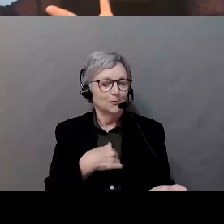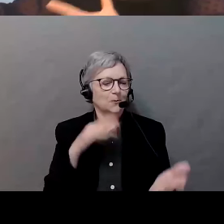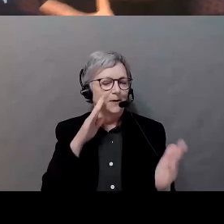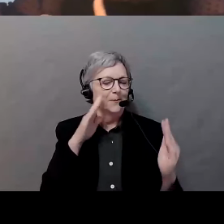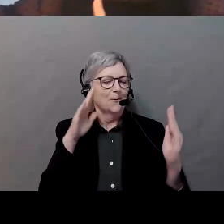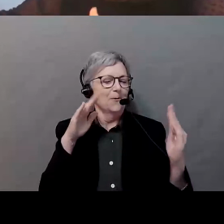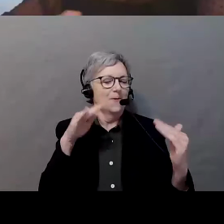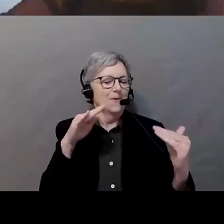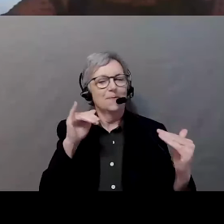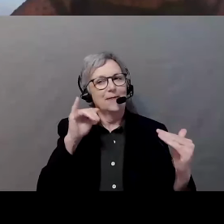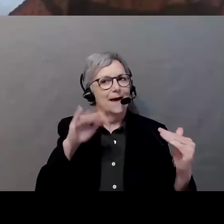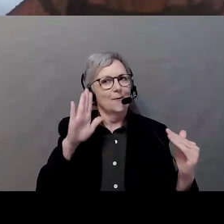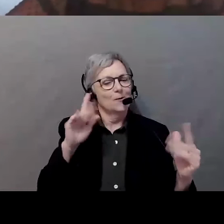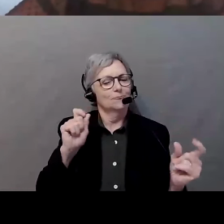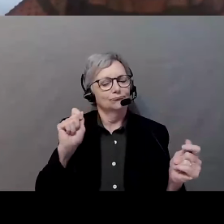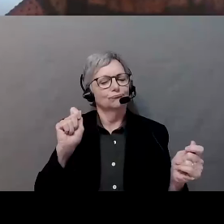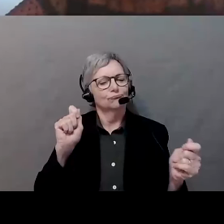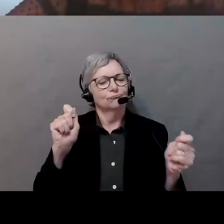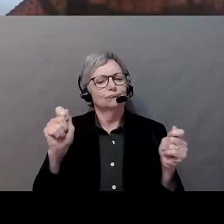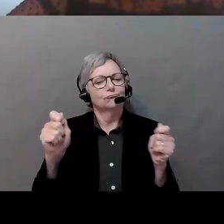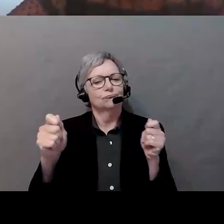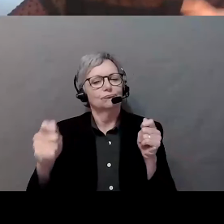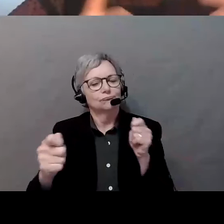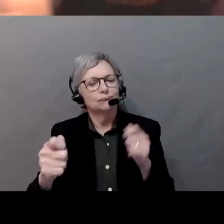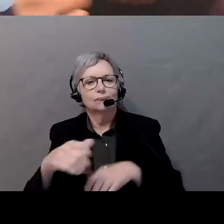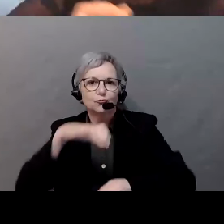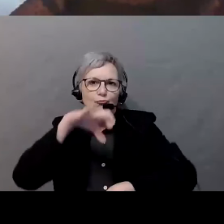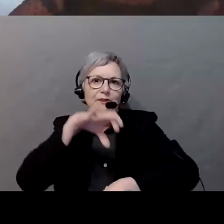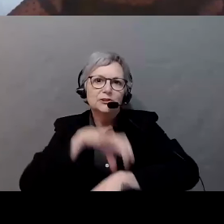ARE MOVING TOWARD BEING RESTRAINT FREE. SOME OF THOSE PLACES